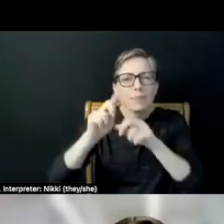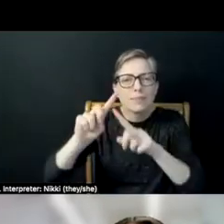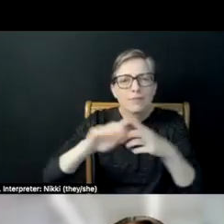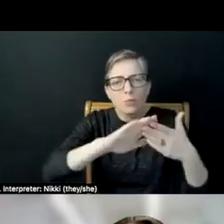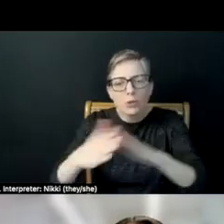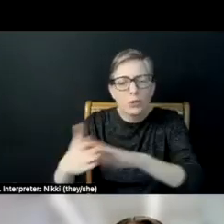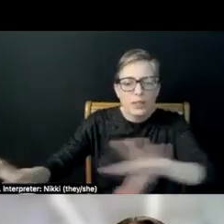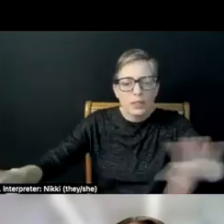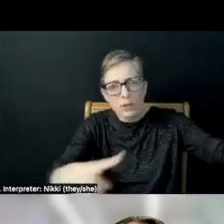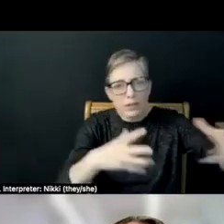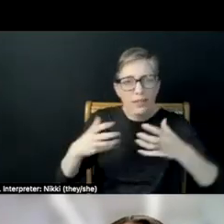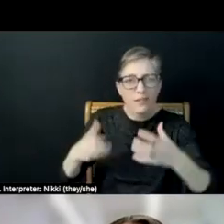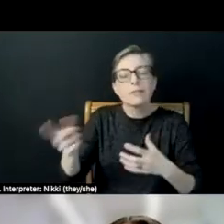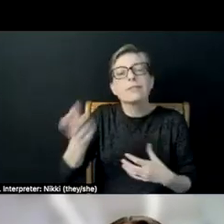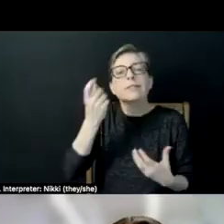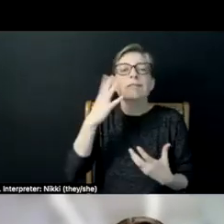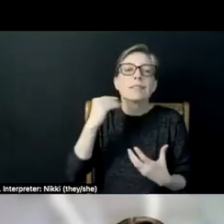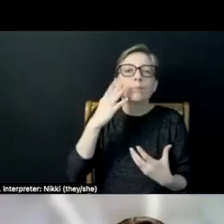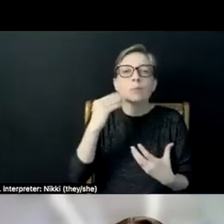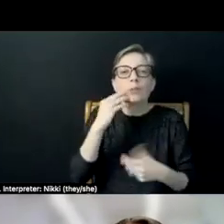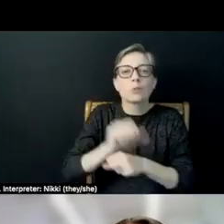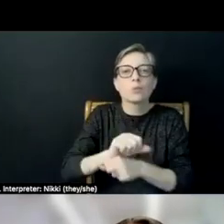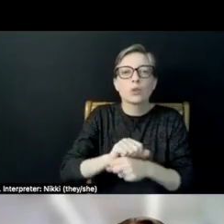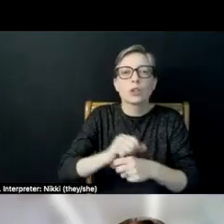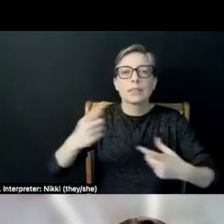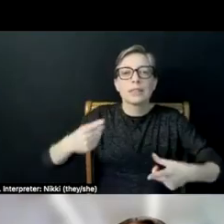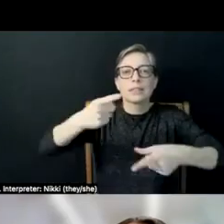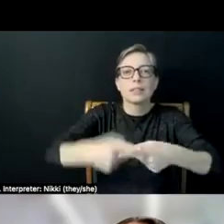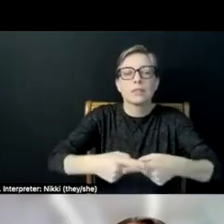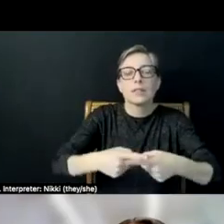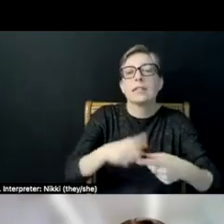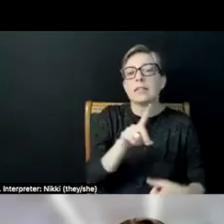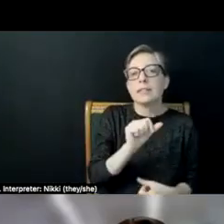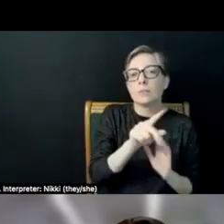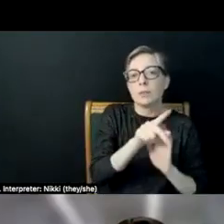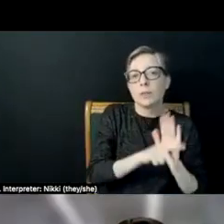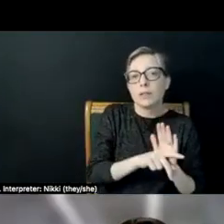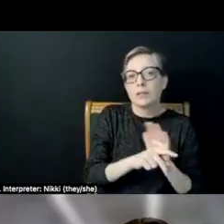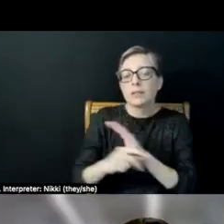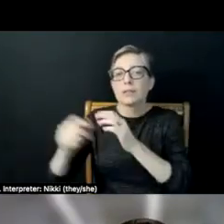disability policy and social needs in both the federal and non-profit sectors.